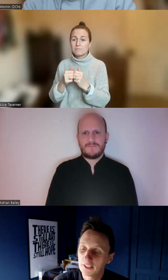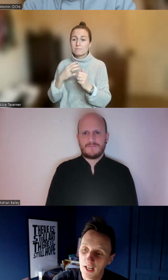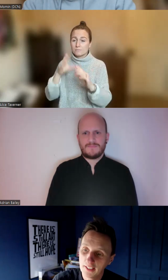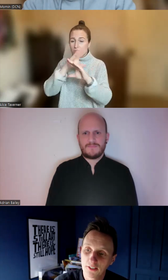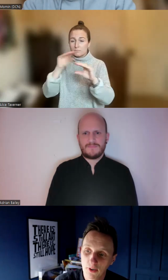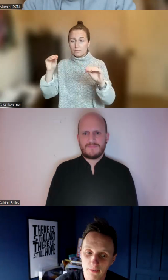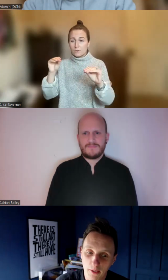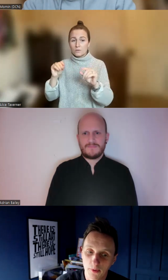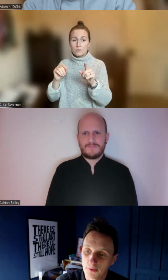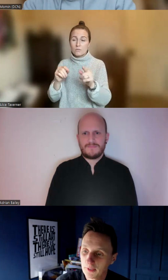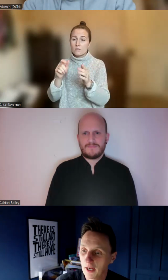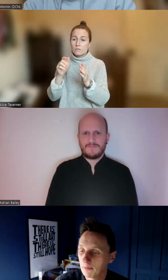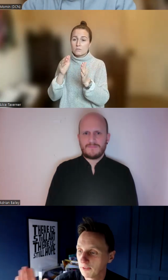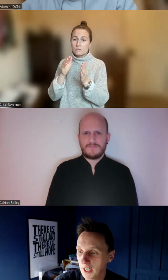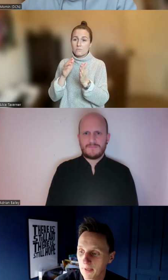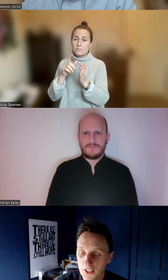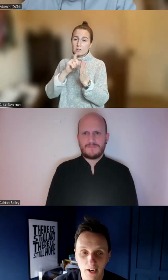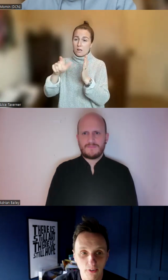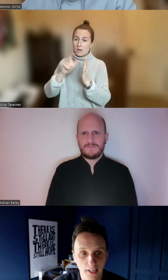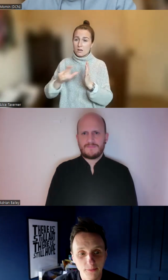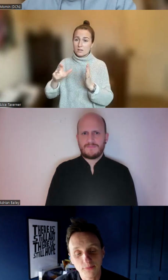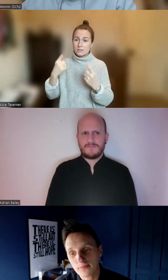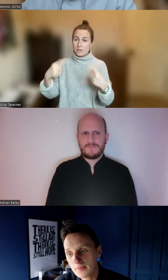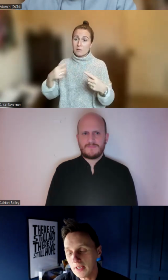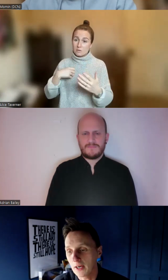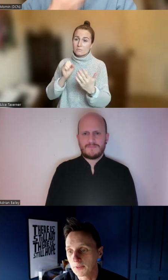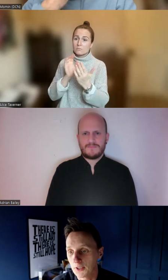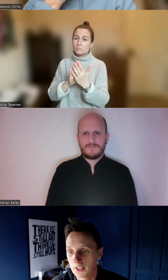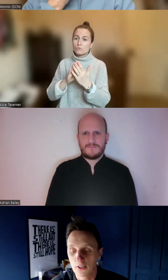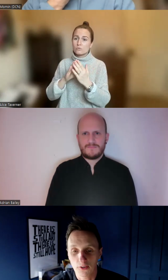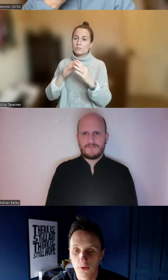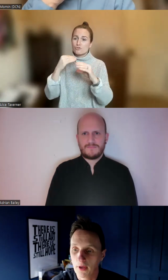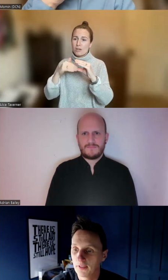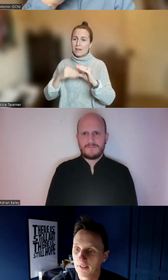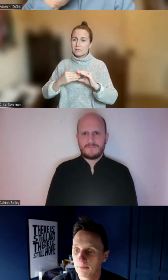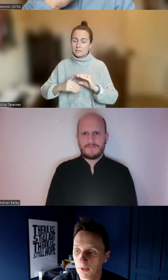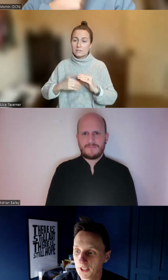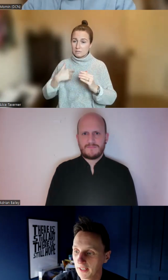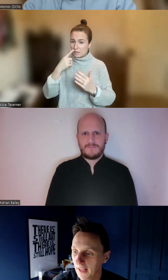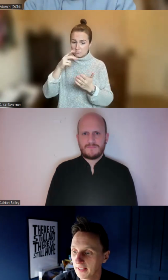the slides that we've got available, we've shared them in the chat already so you can look through everything that Mo shared there.